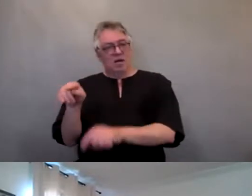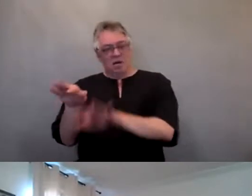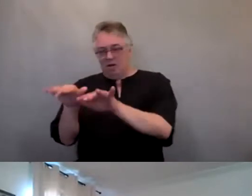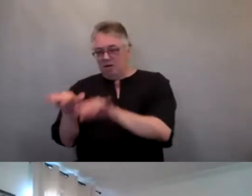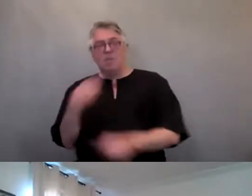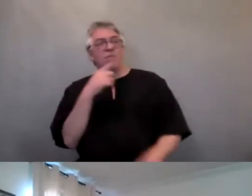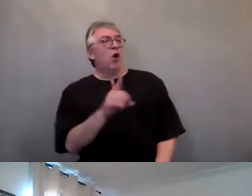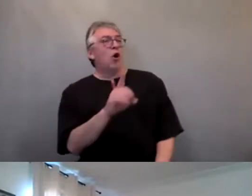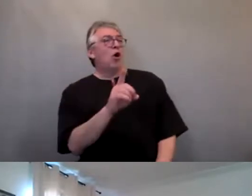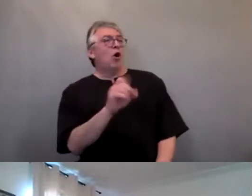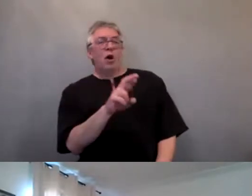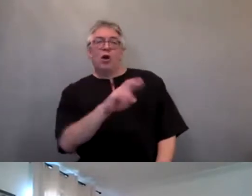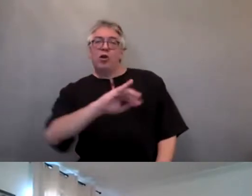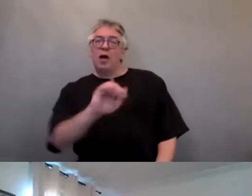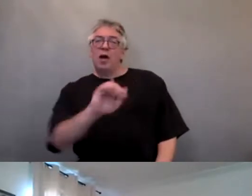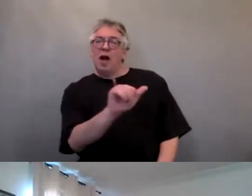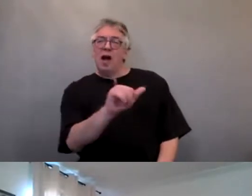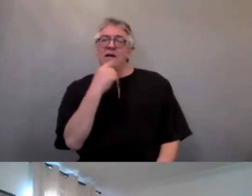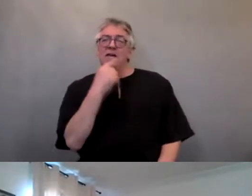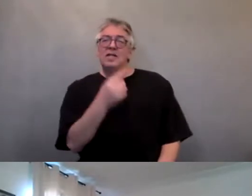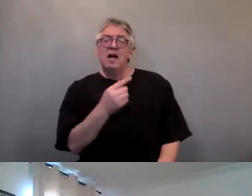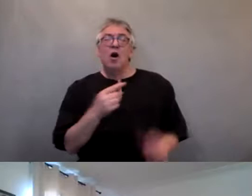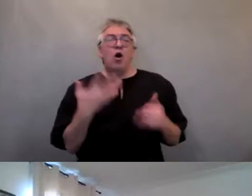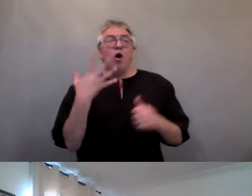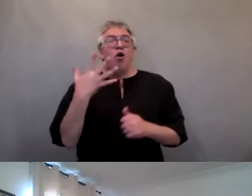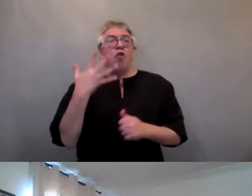. Someone wrote that,